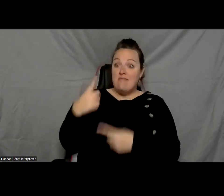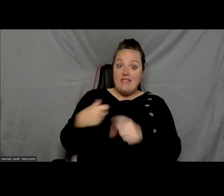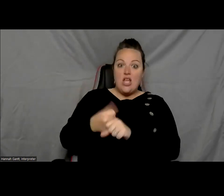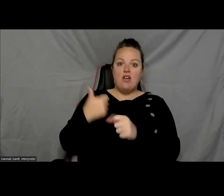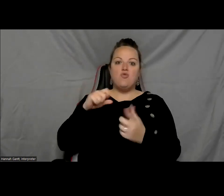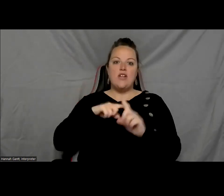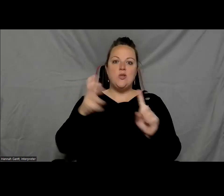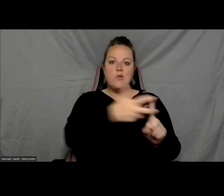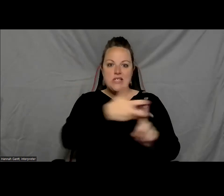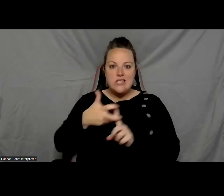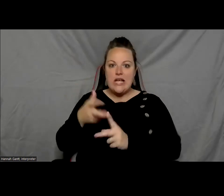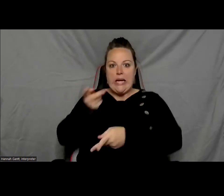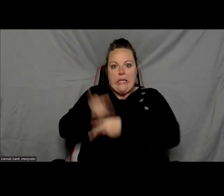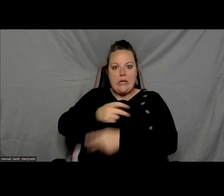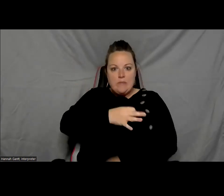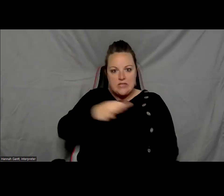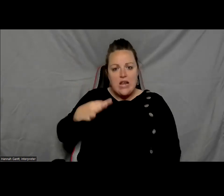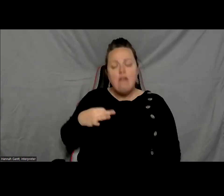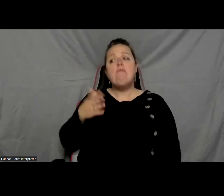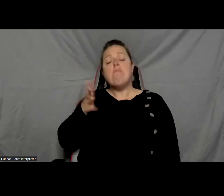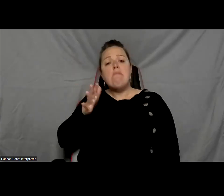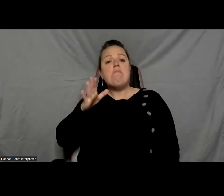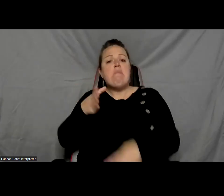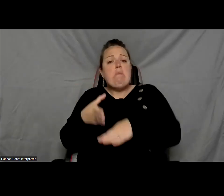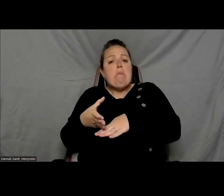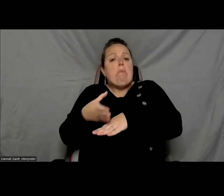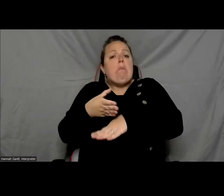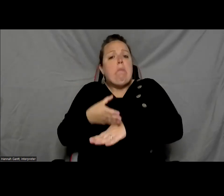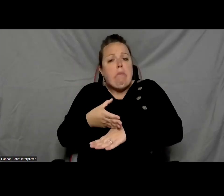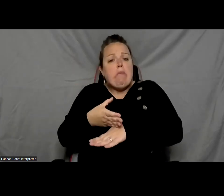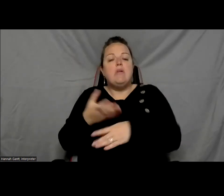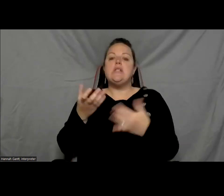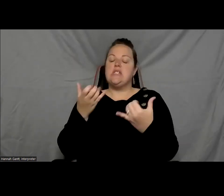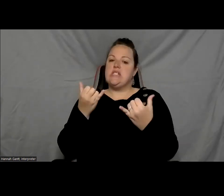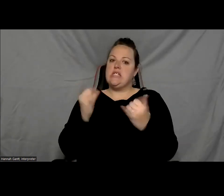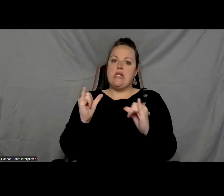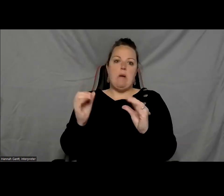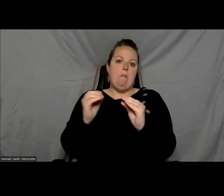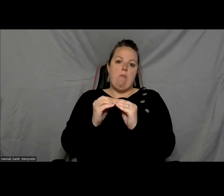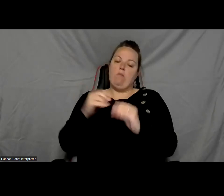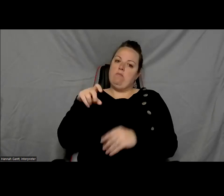staff and we have seen some improvements. There's still a lot more that we could do.